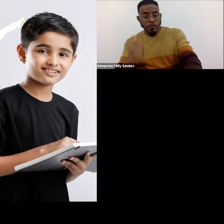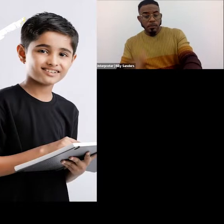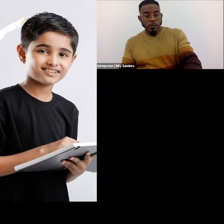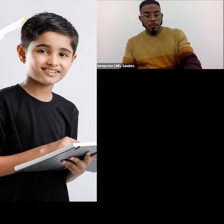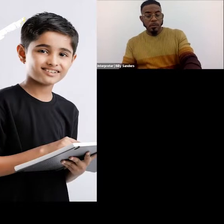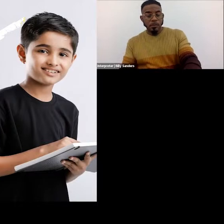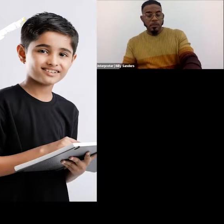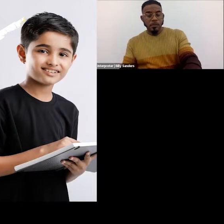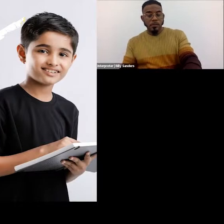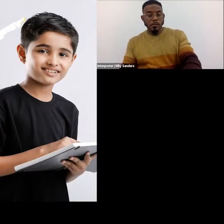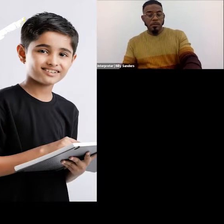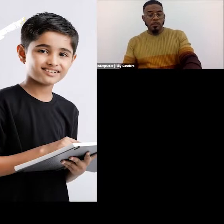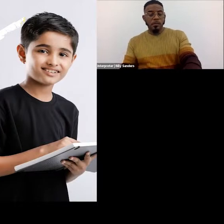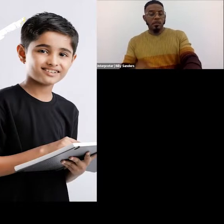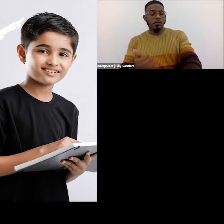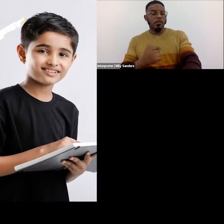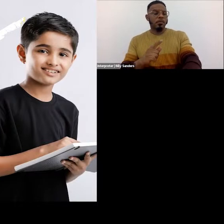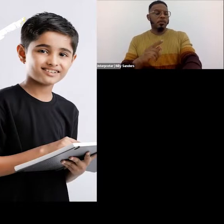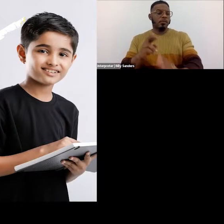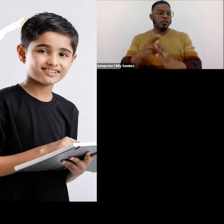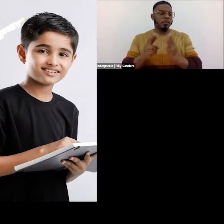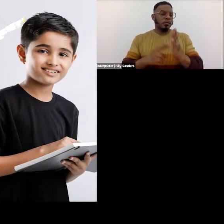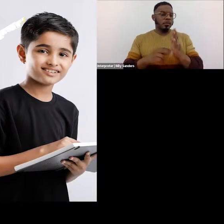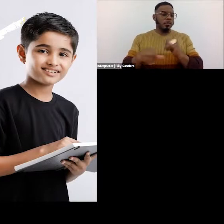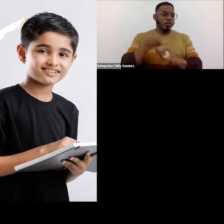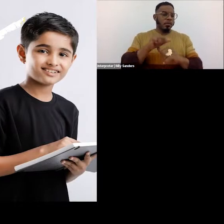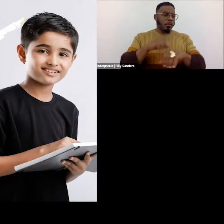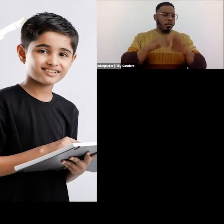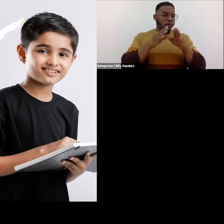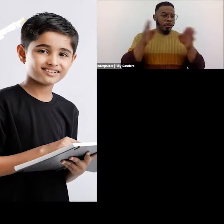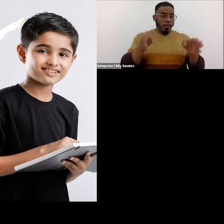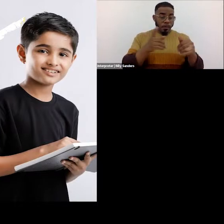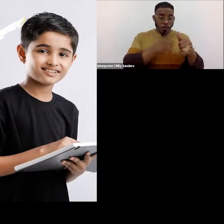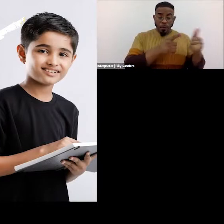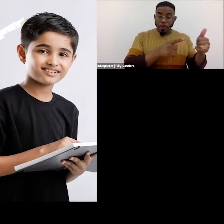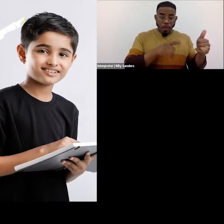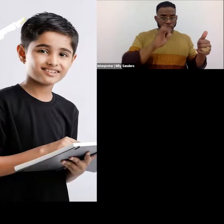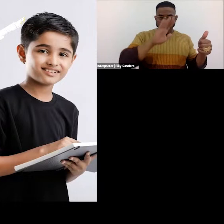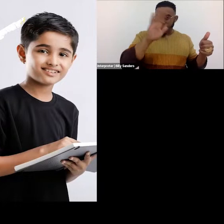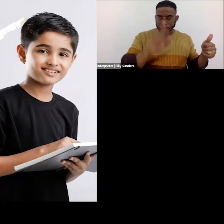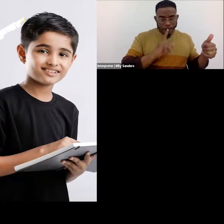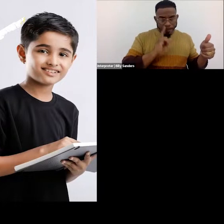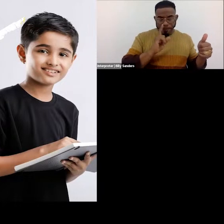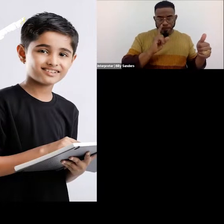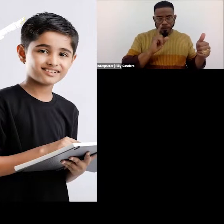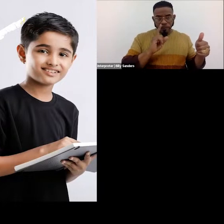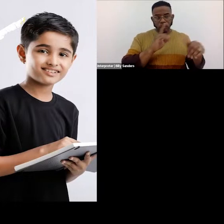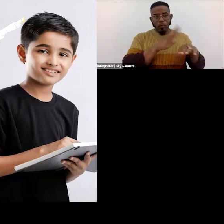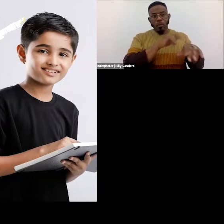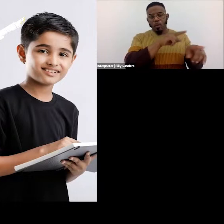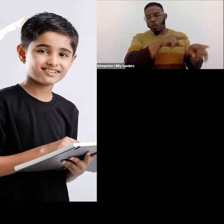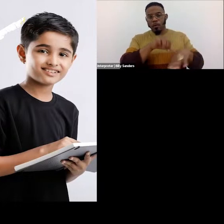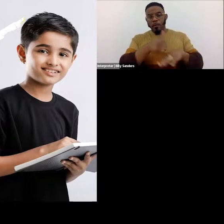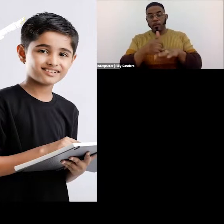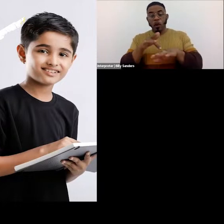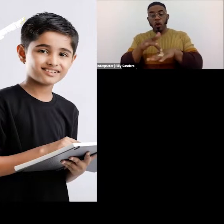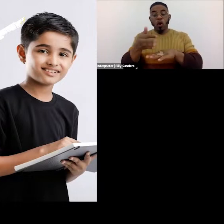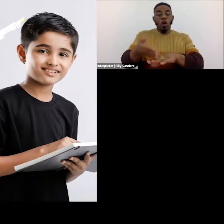So there's a couple of rules surrounding that timeframe. One, they can never be called to set earlier than 5:00 AM,